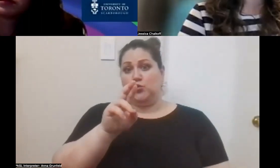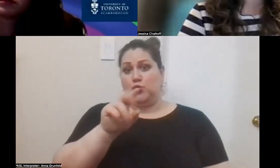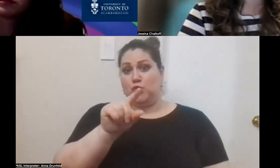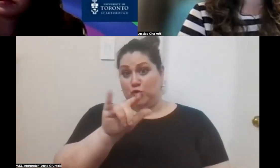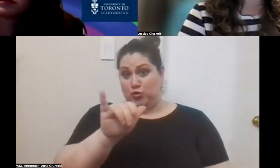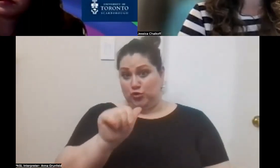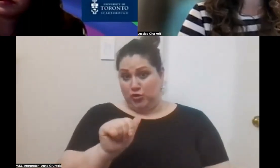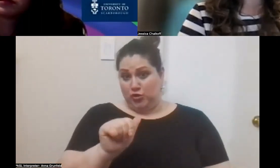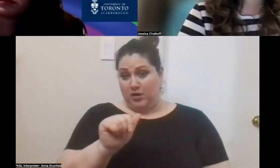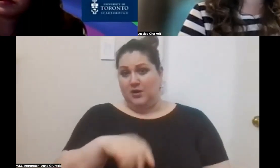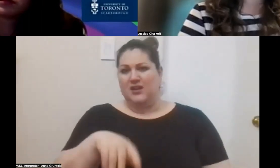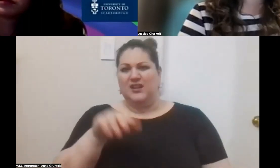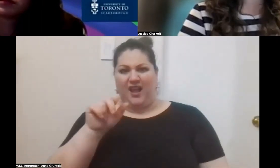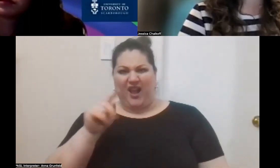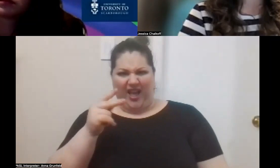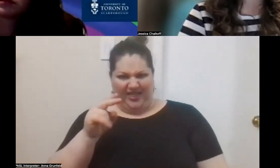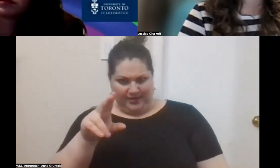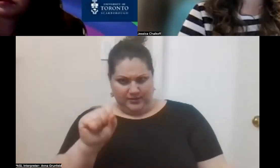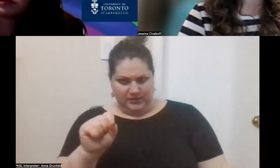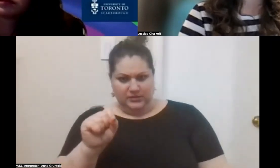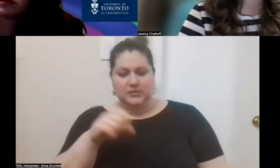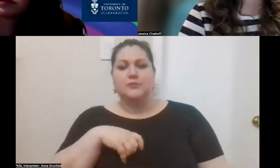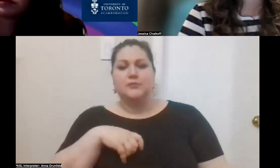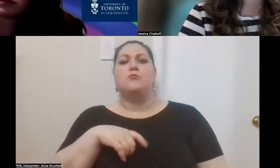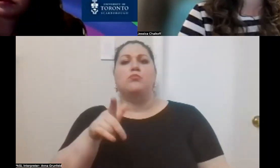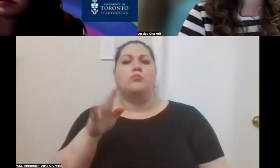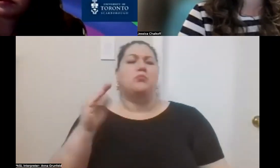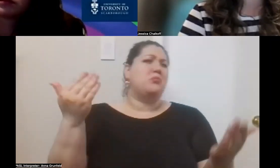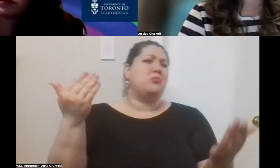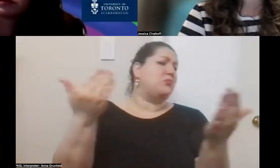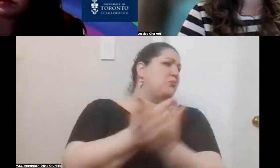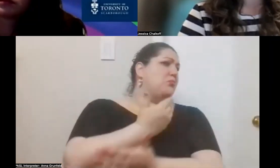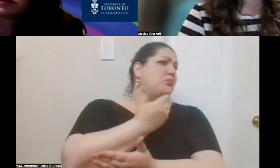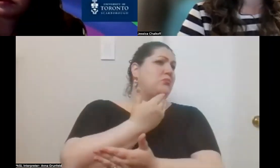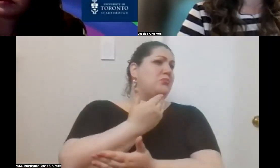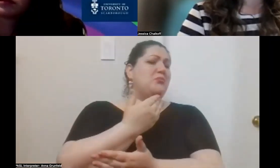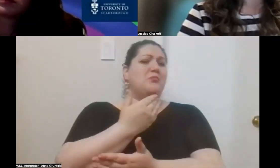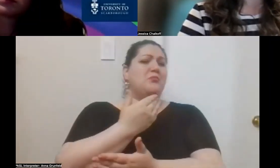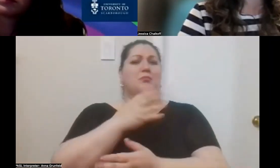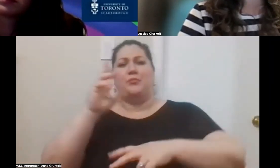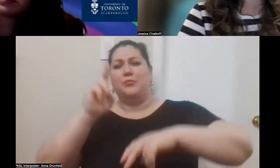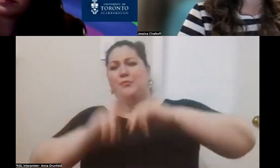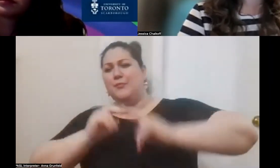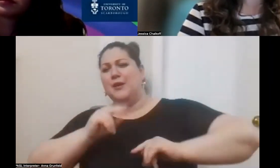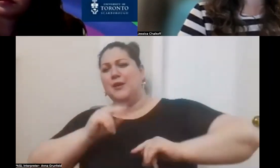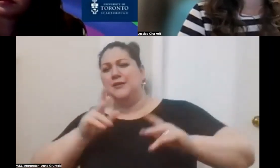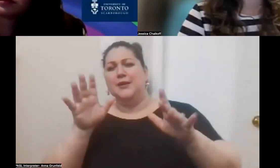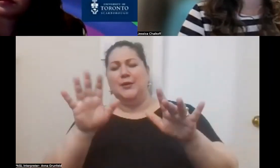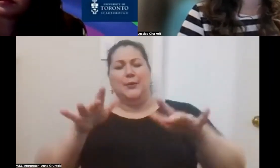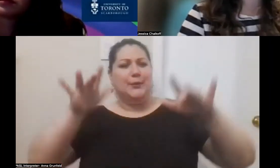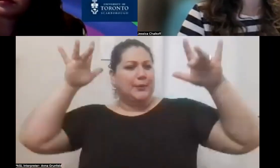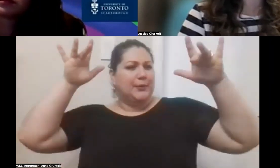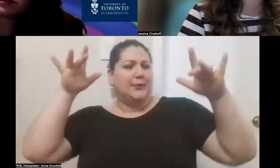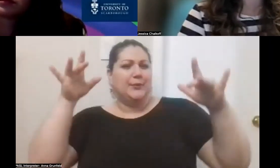I have a brand new facility for our football players. Locker room fancy, pools.